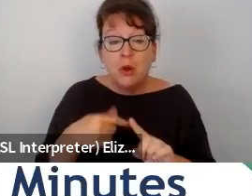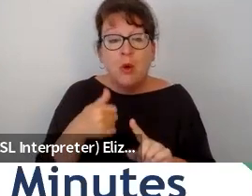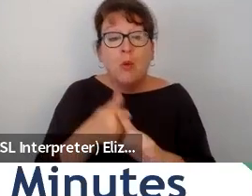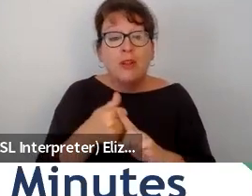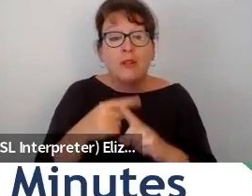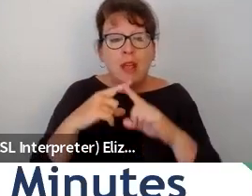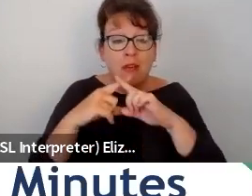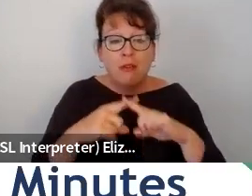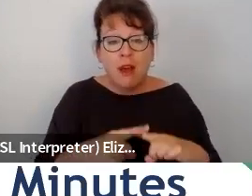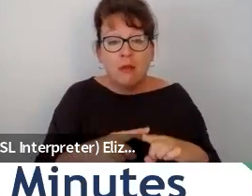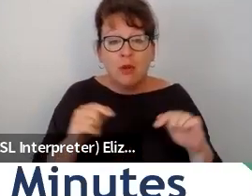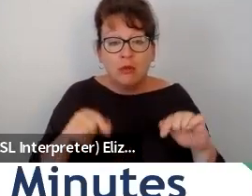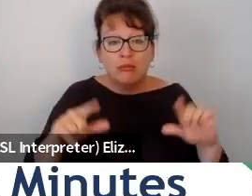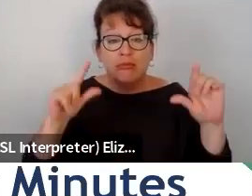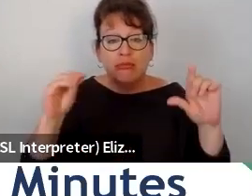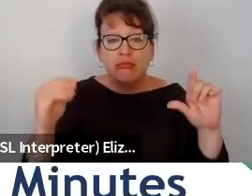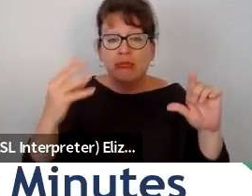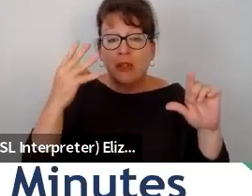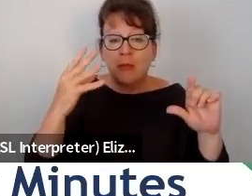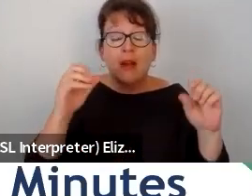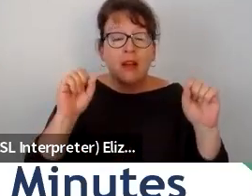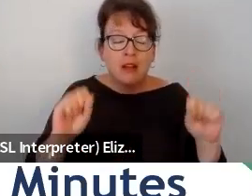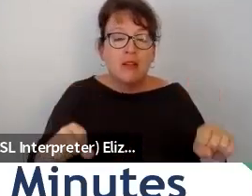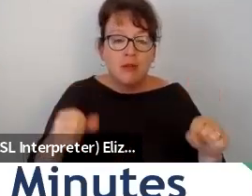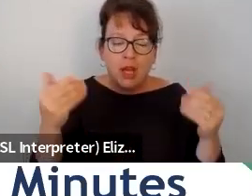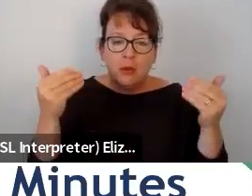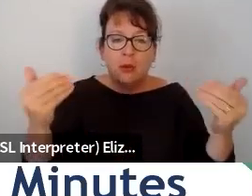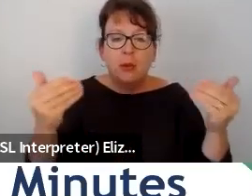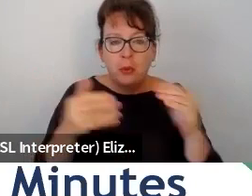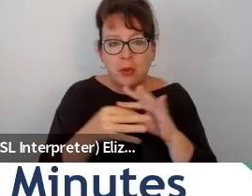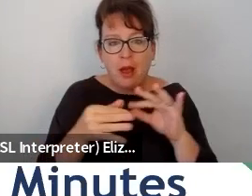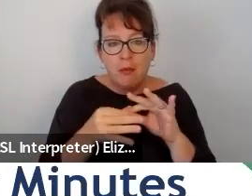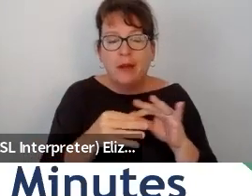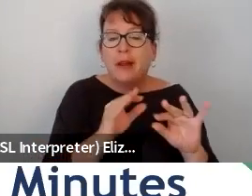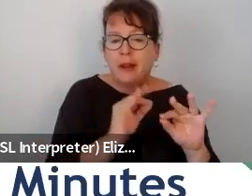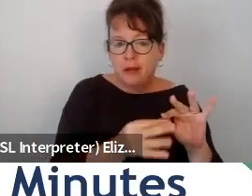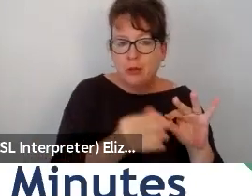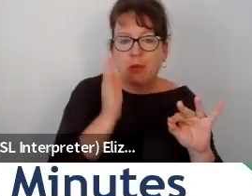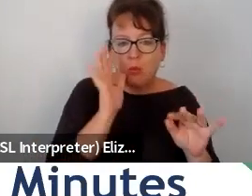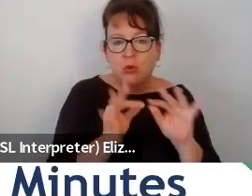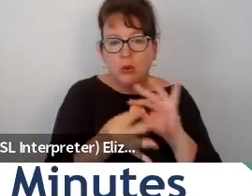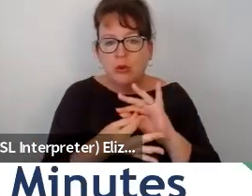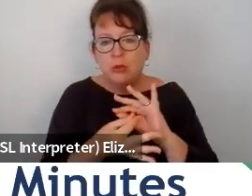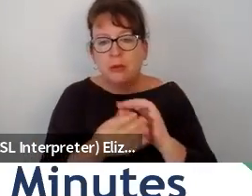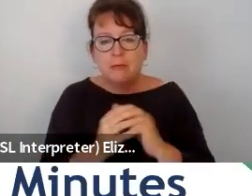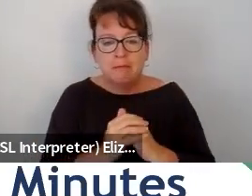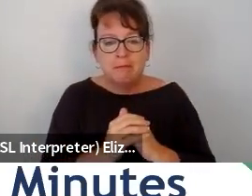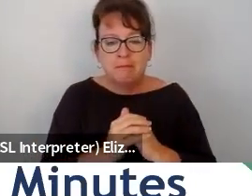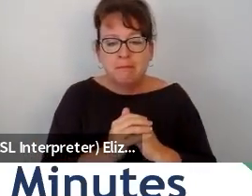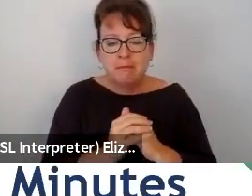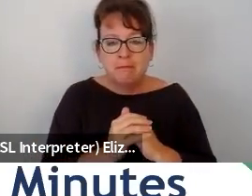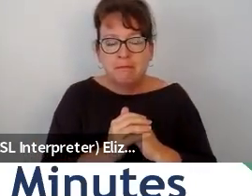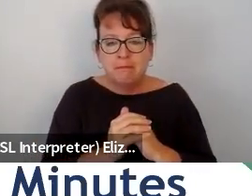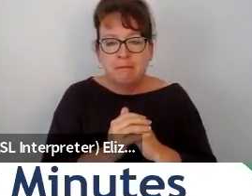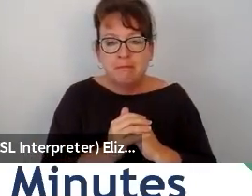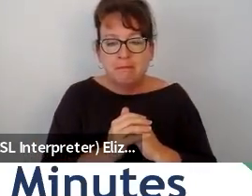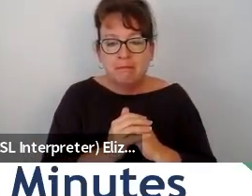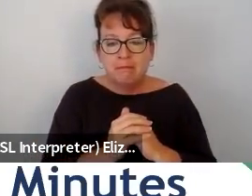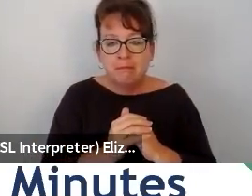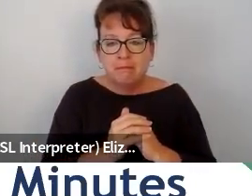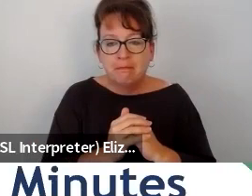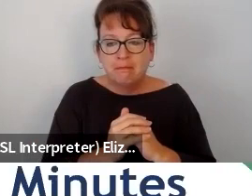there is a very strong interagency effort. Many of you might be familiar with the Blueprint